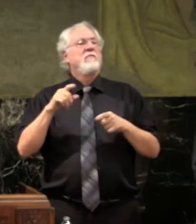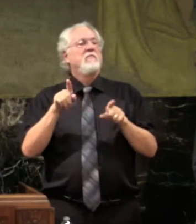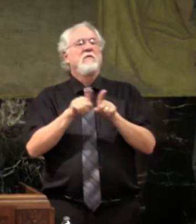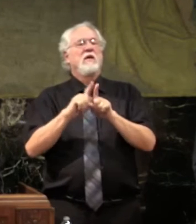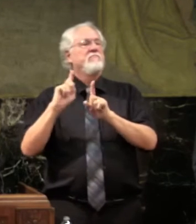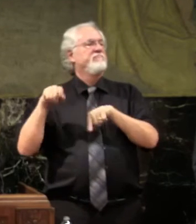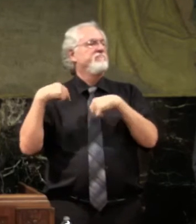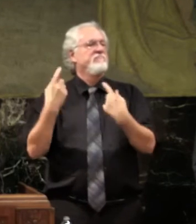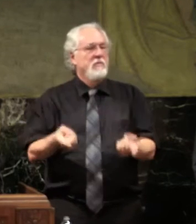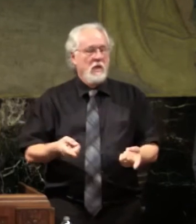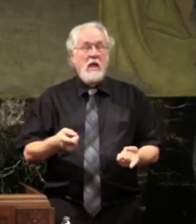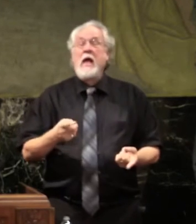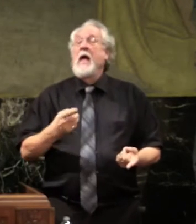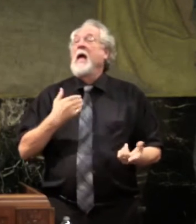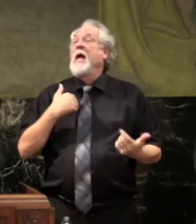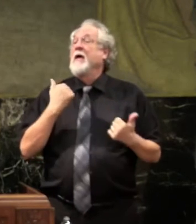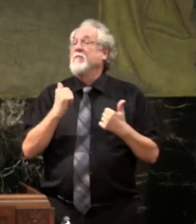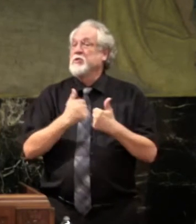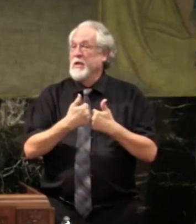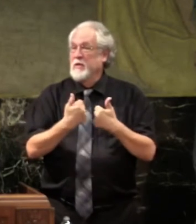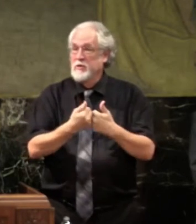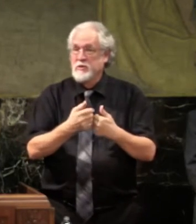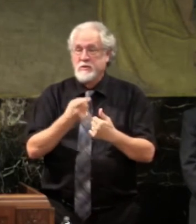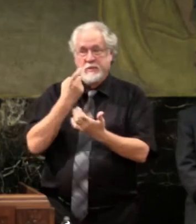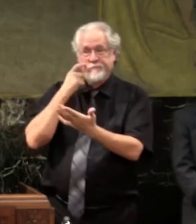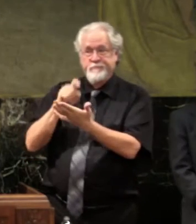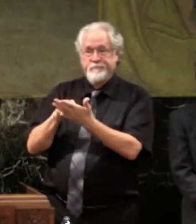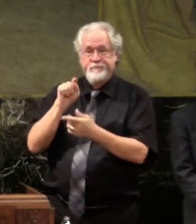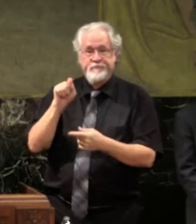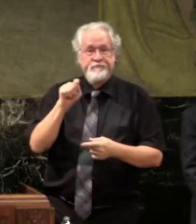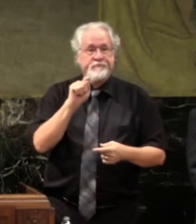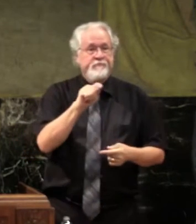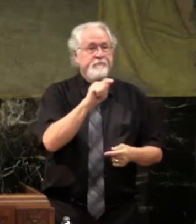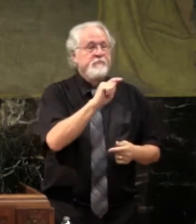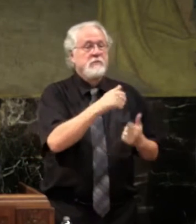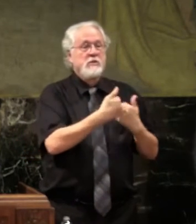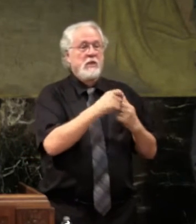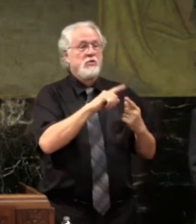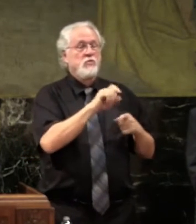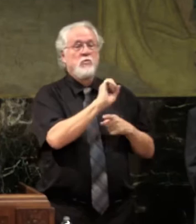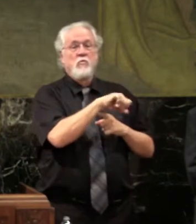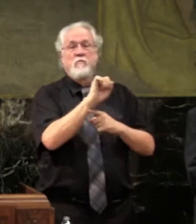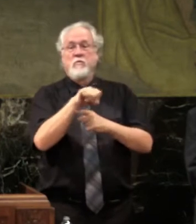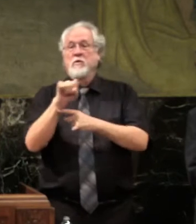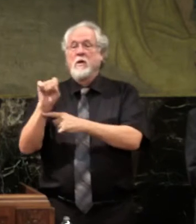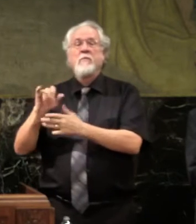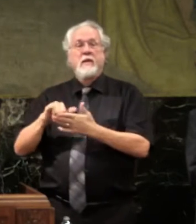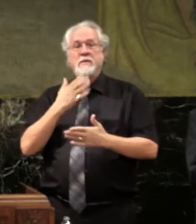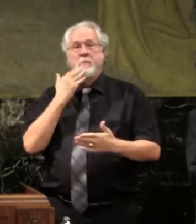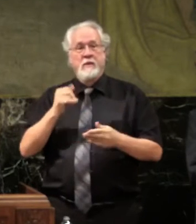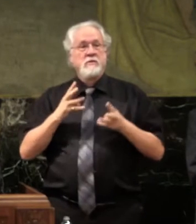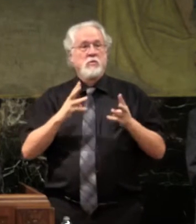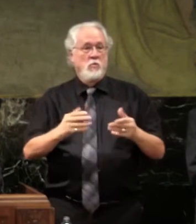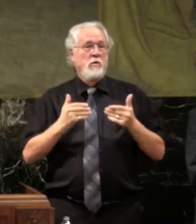challenges and and acknowledging those challenges and working hard to overcome them is the best path forward since the